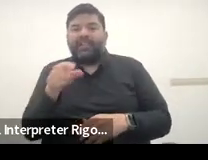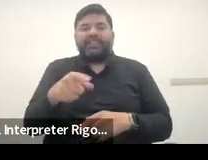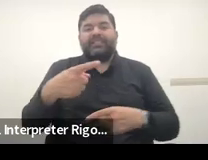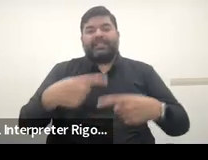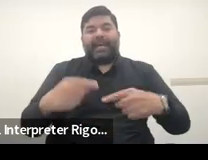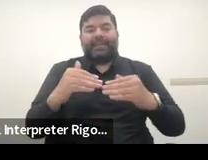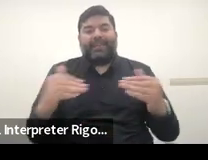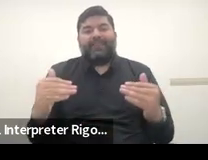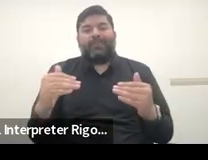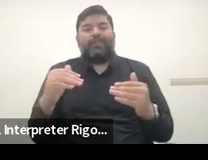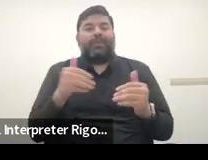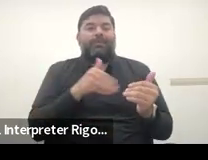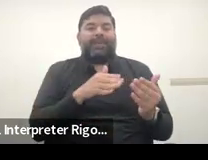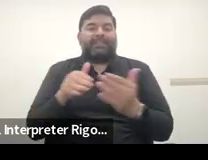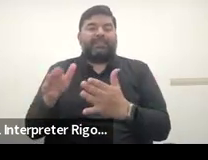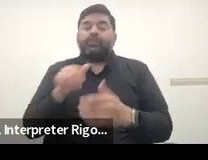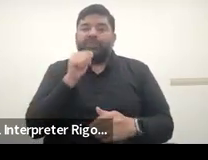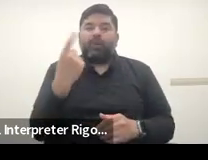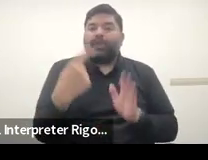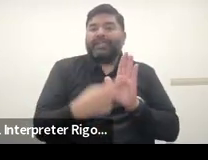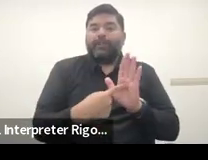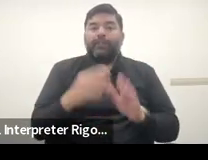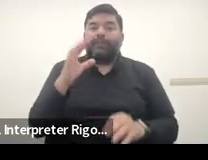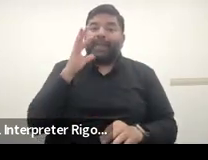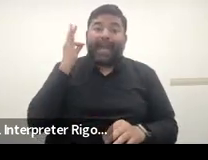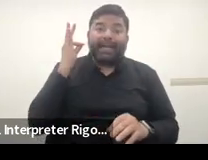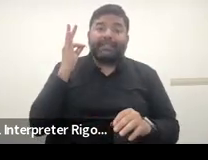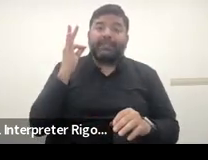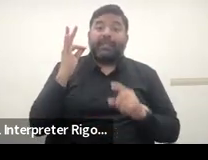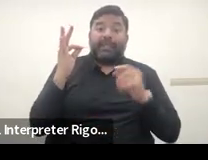to be like one example of CAT that has the handshape and then one that does not, like either we